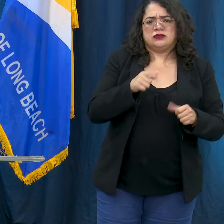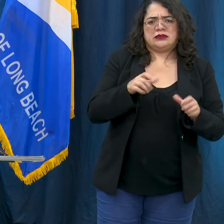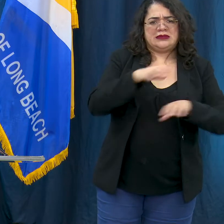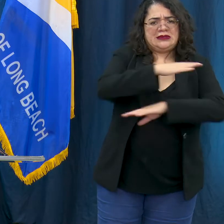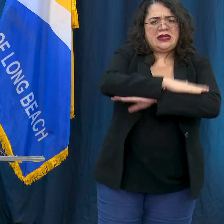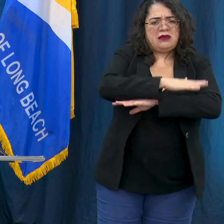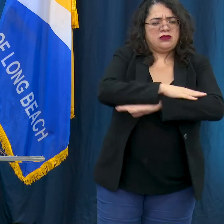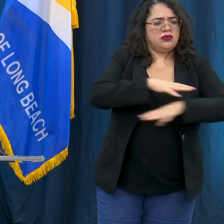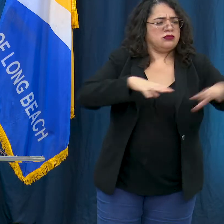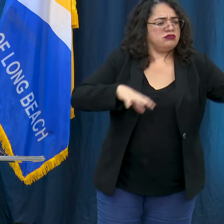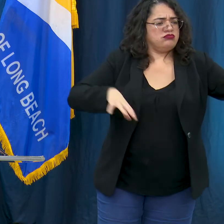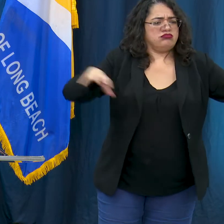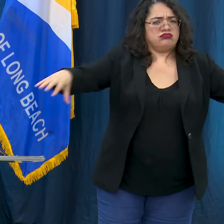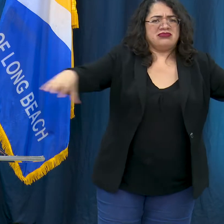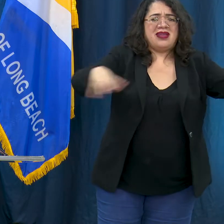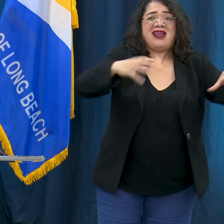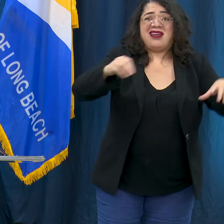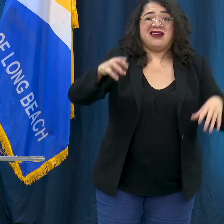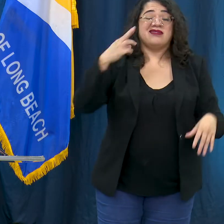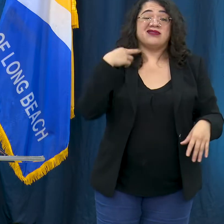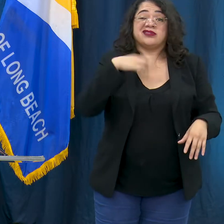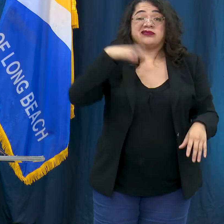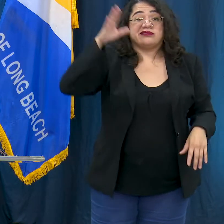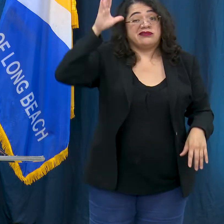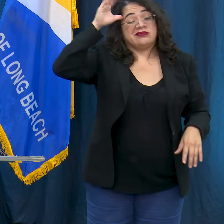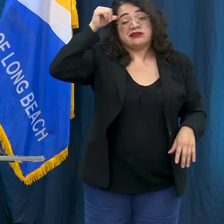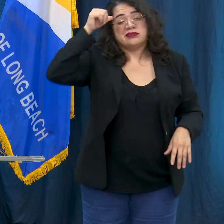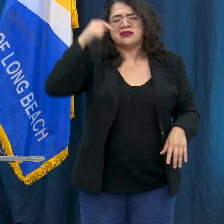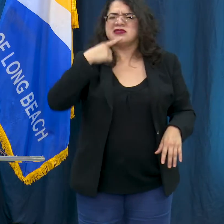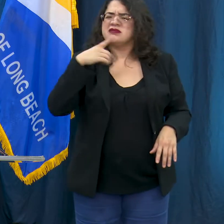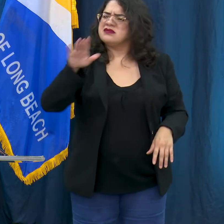walk into a restaurant and they're not you know please ask that happens or